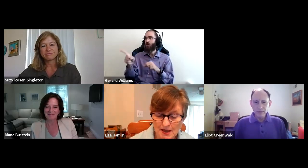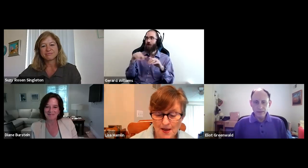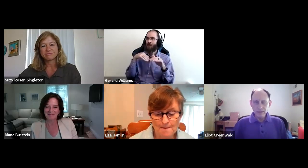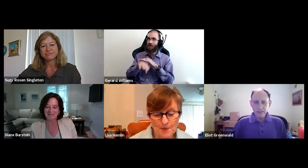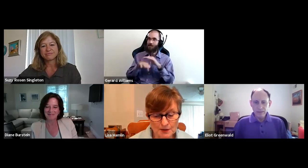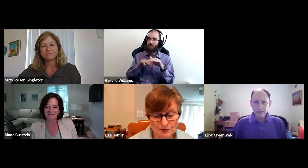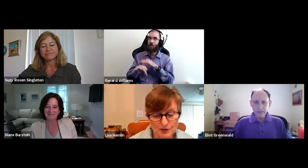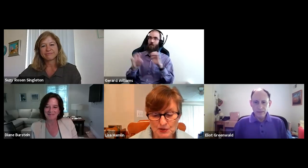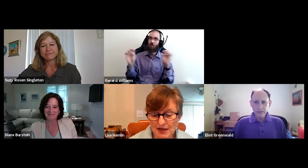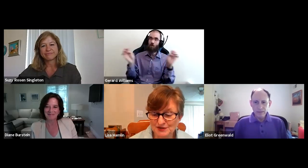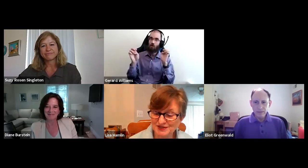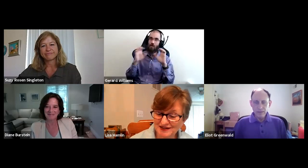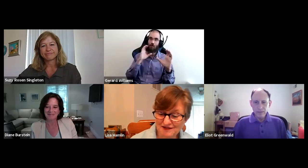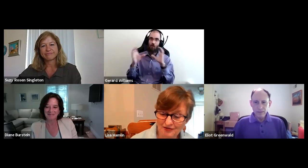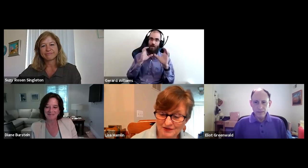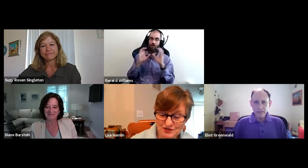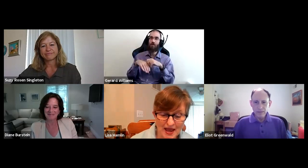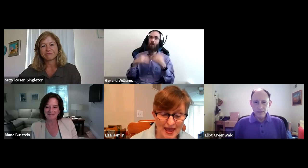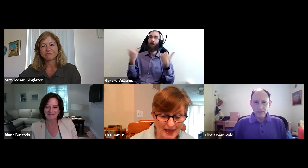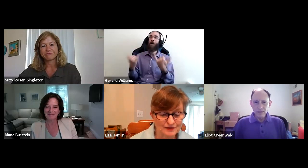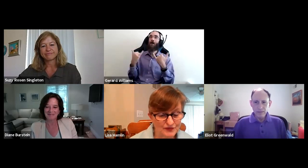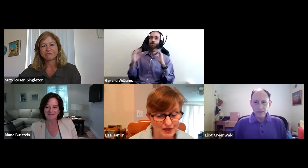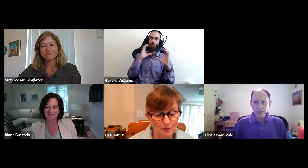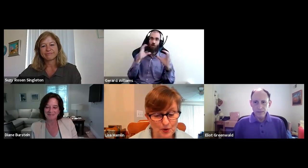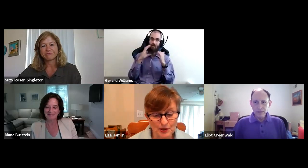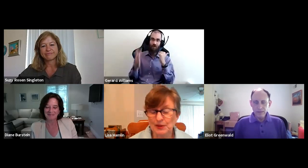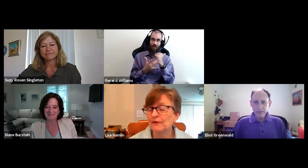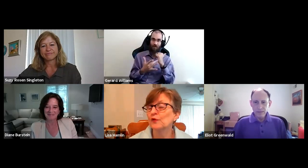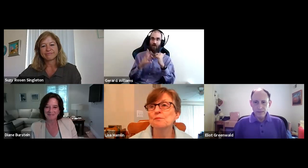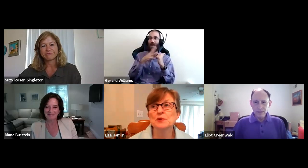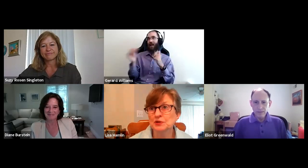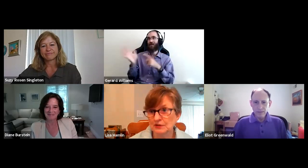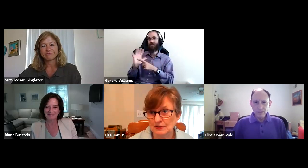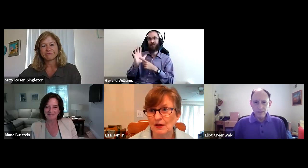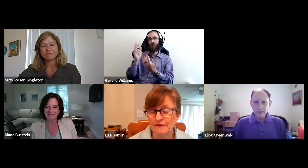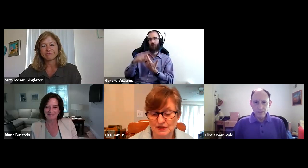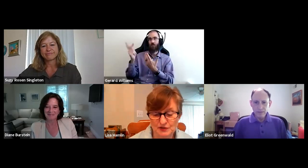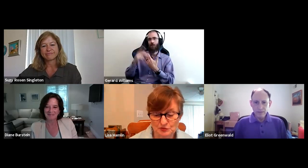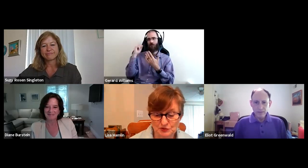communications, modern communication technologies, and video programming for millions of individuals